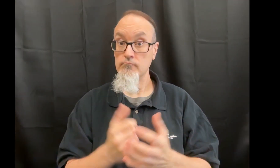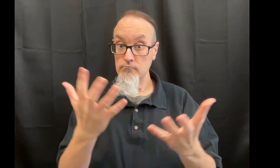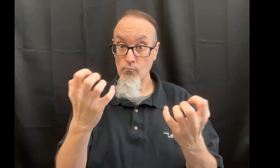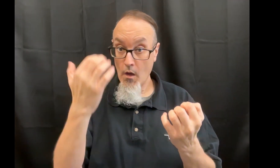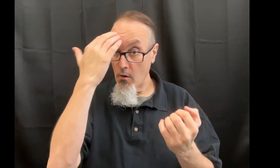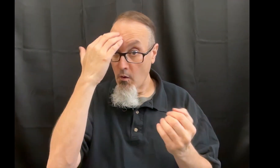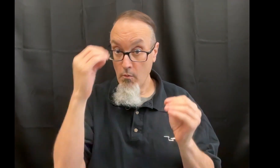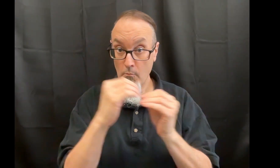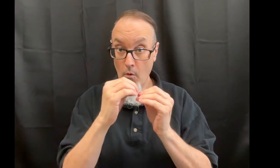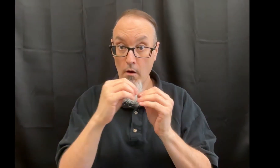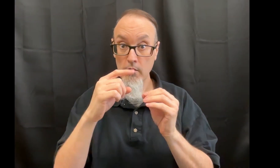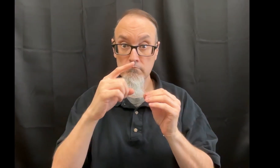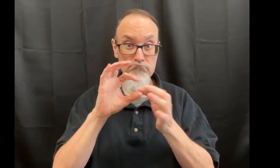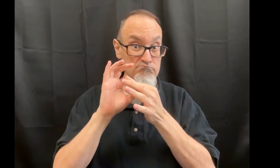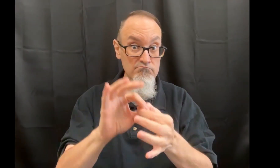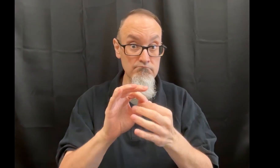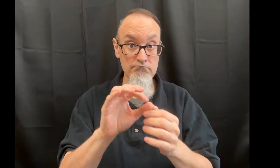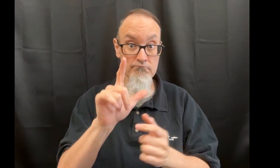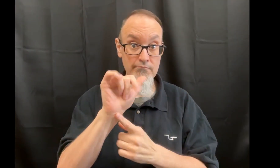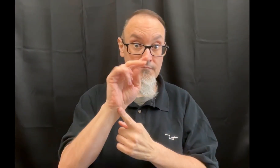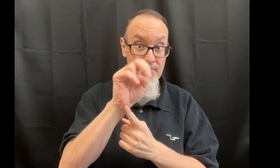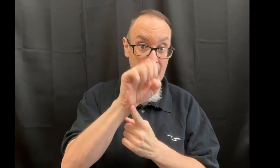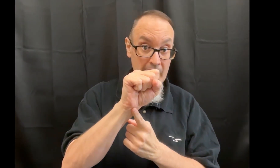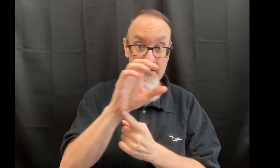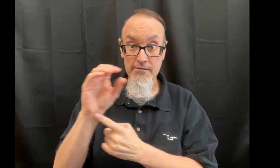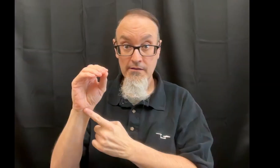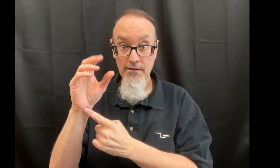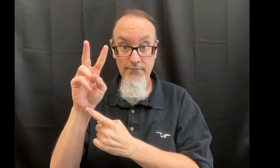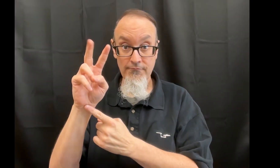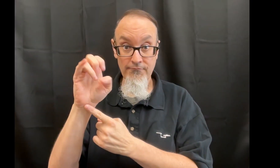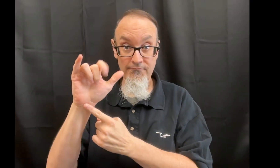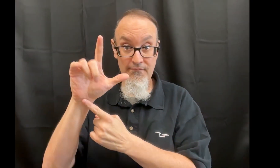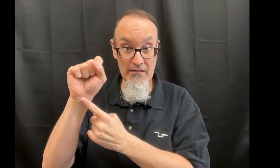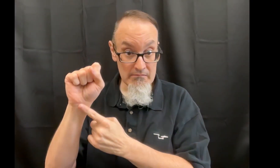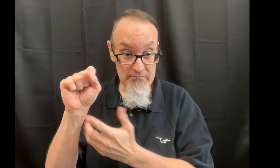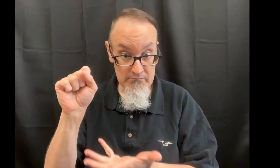Want to know more about Lines and Veils?